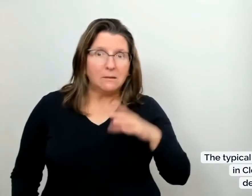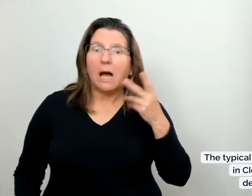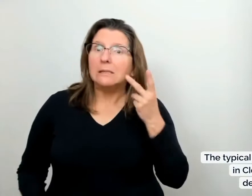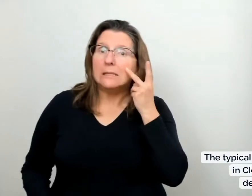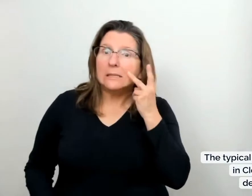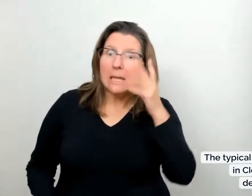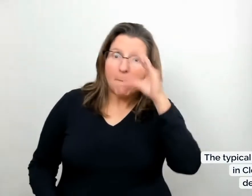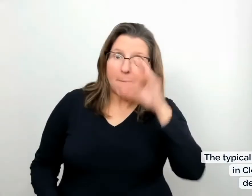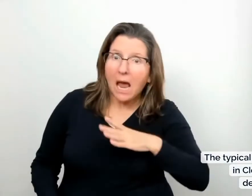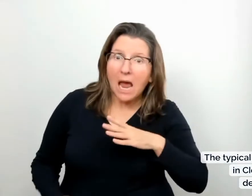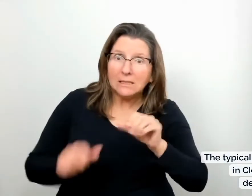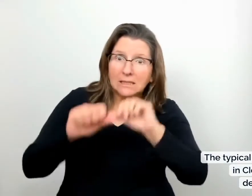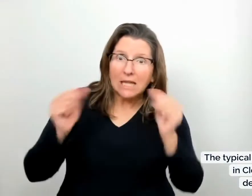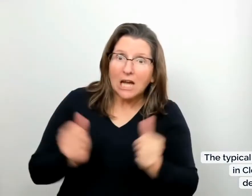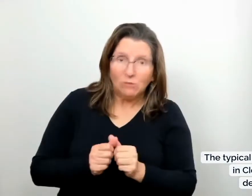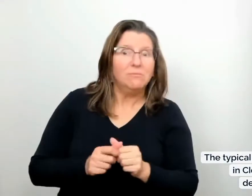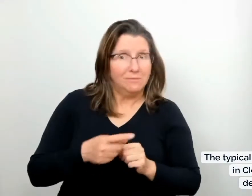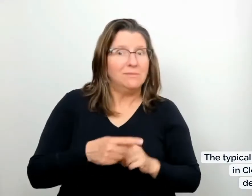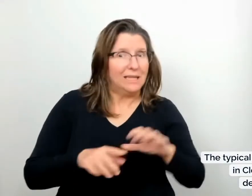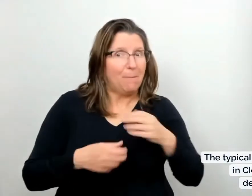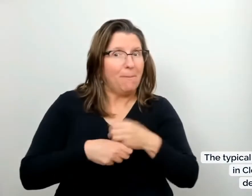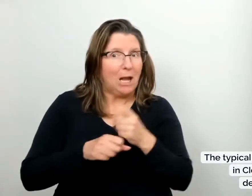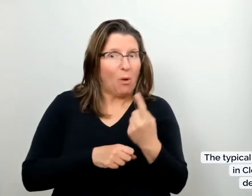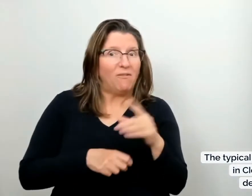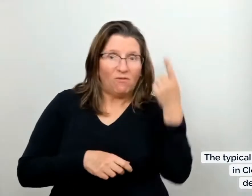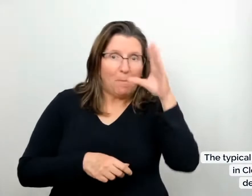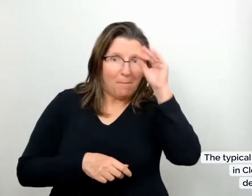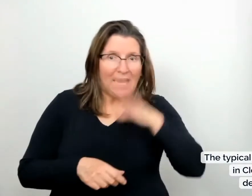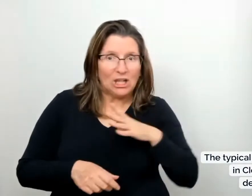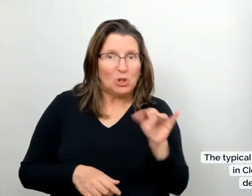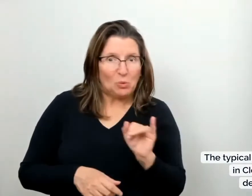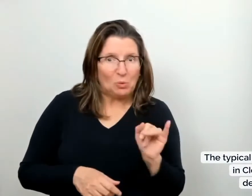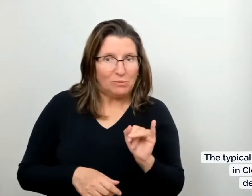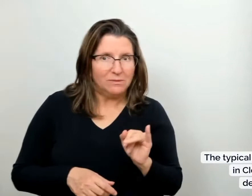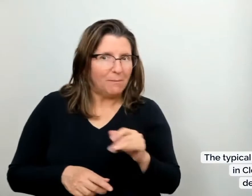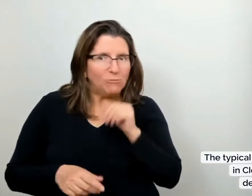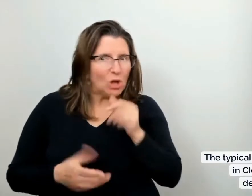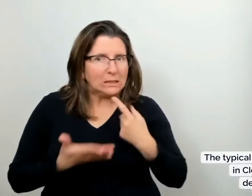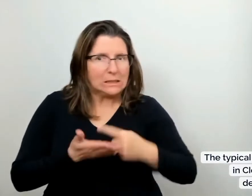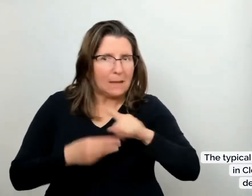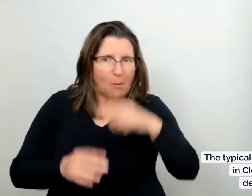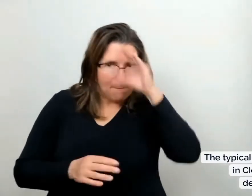There was actually a statue made for men too. But we're not going there today.